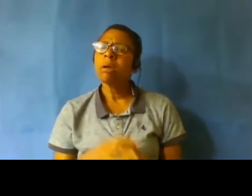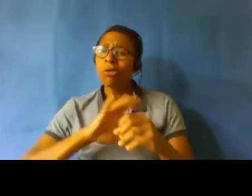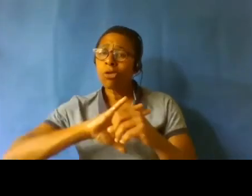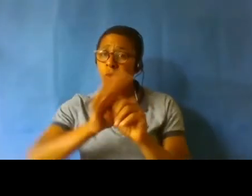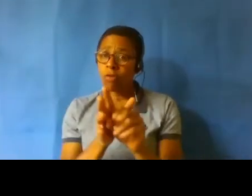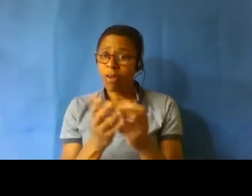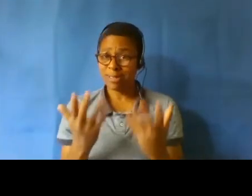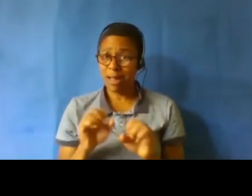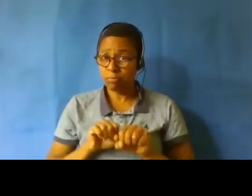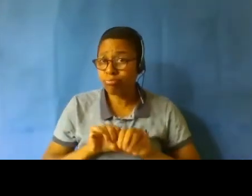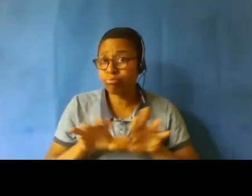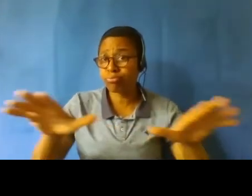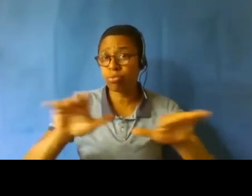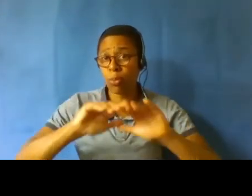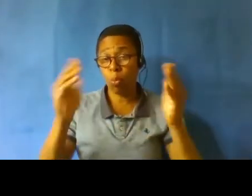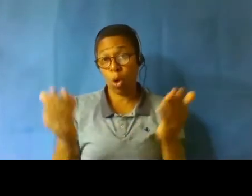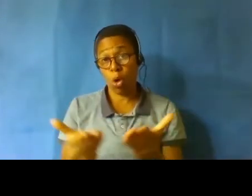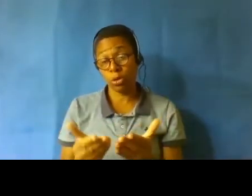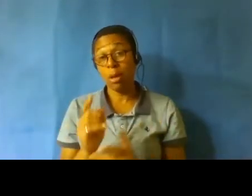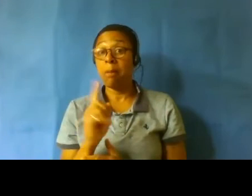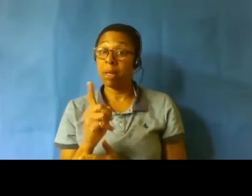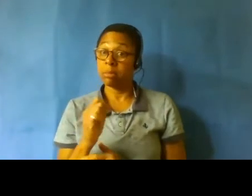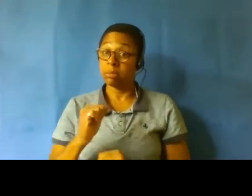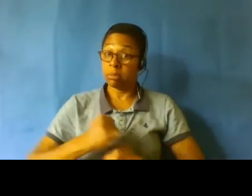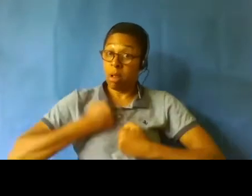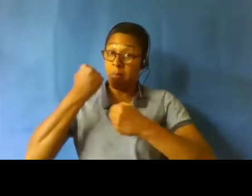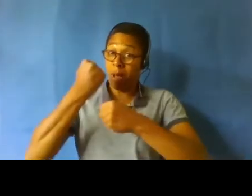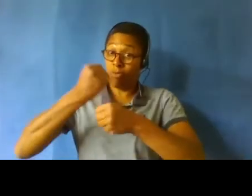pride the back in Barbados where the number of infections still remain in the